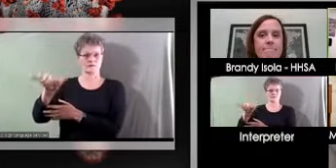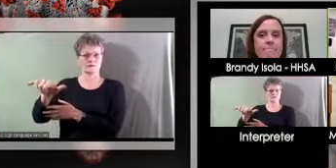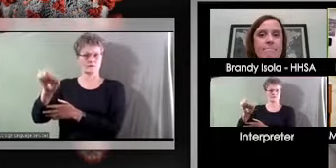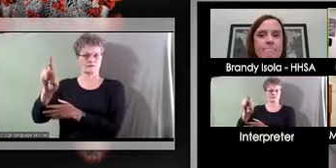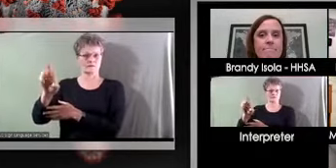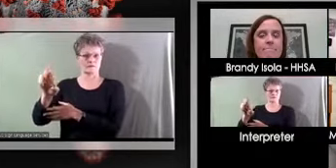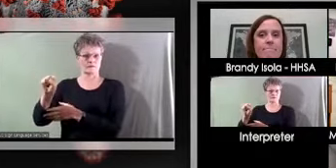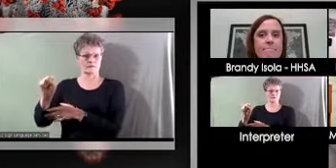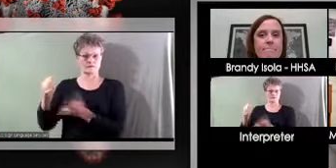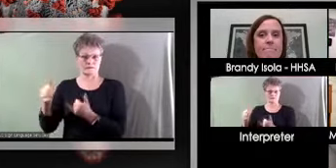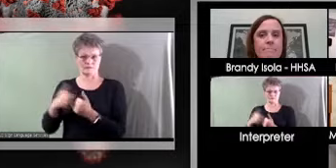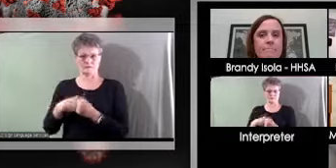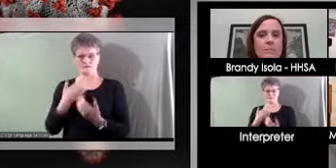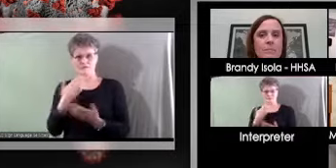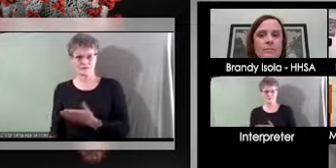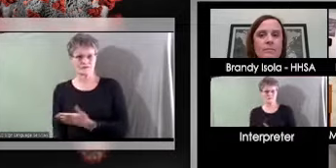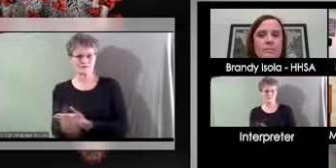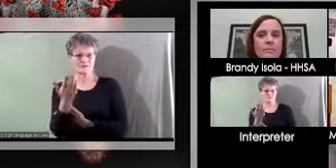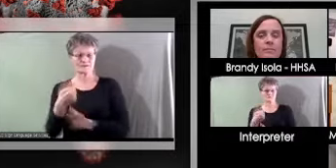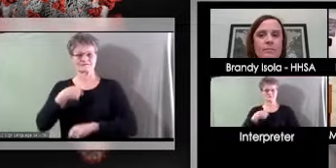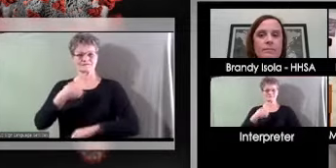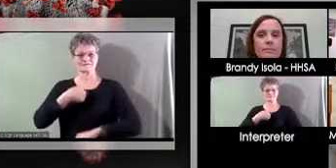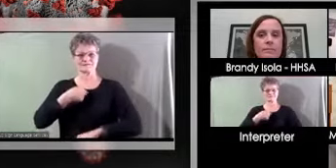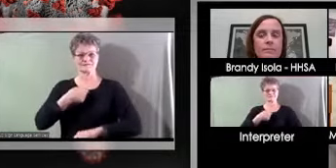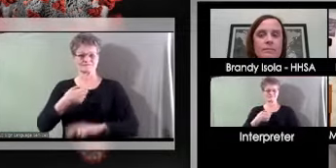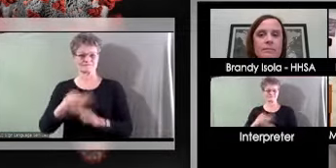Good morning, my name is Valerie Lakey. I'm with Mayer's Memorial Hospital